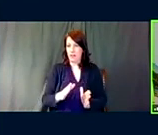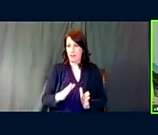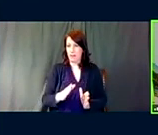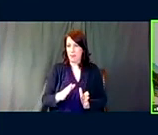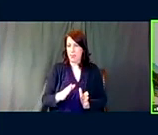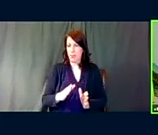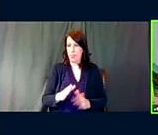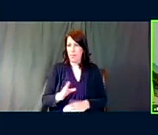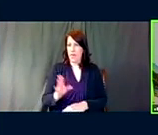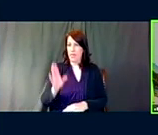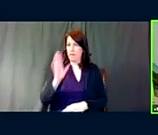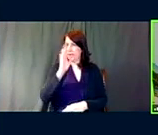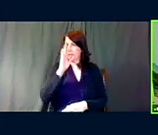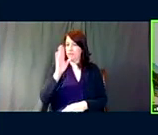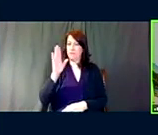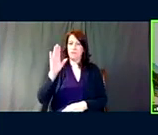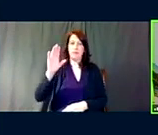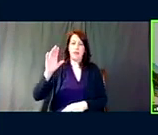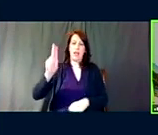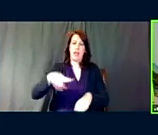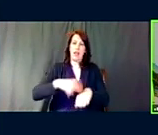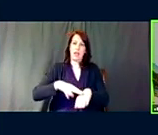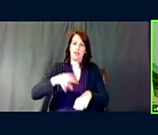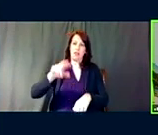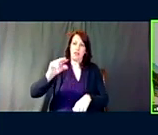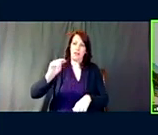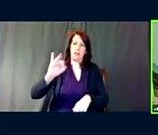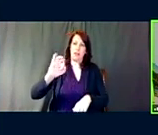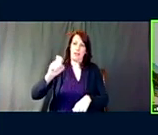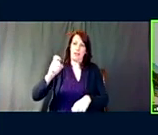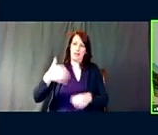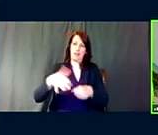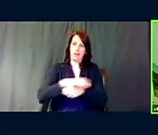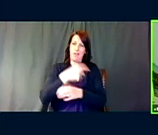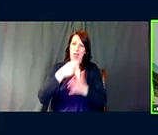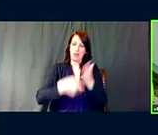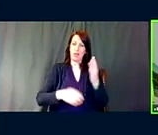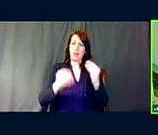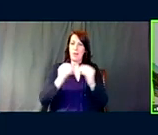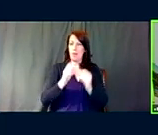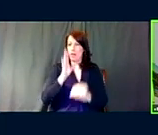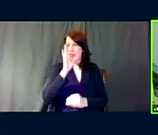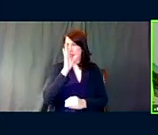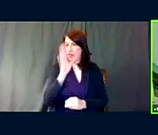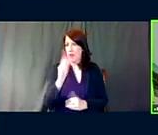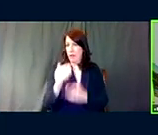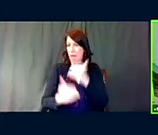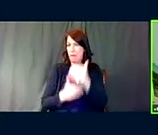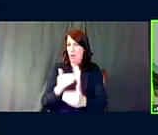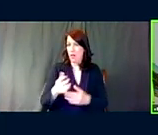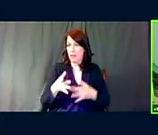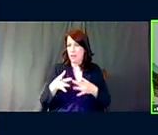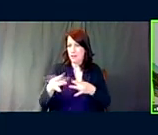FOR ANY NIH-SUPPORTED INVESTIGATOR, PAYING THE NATIONAL INDEX TO COVER THOSE COSTS TO MAKE THIS A MORE